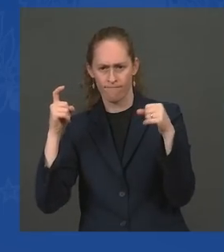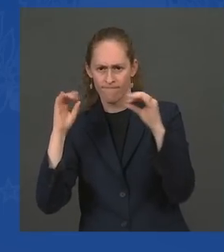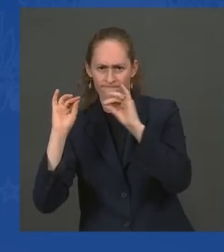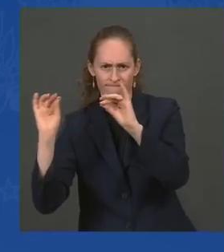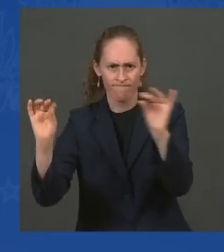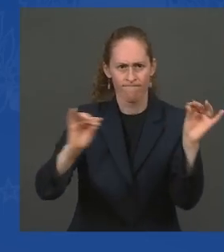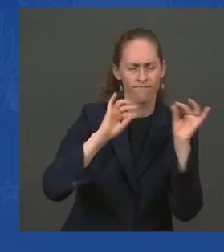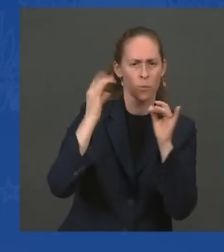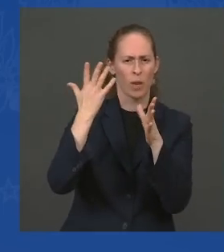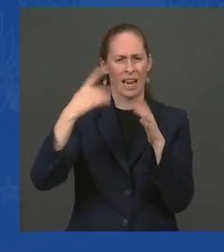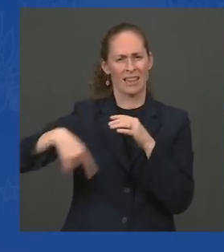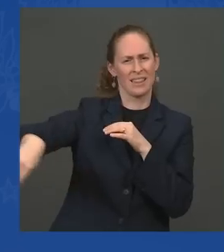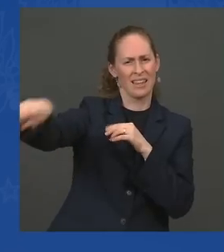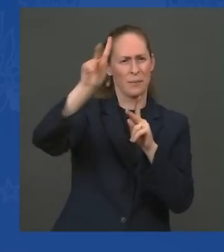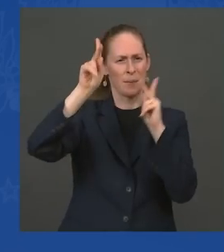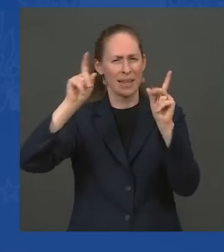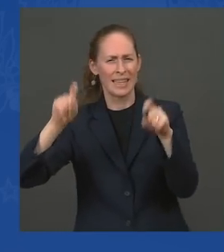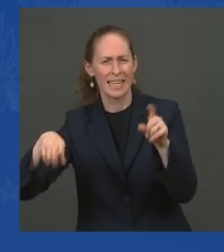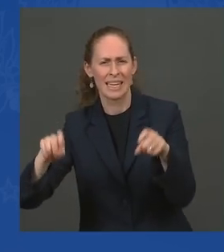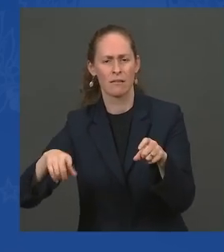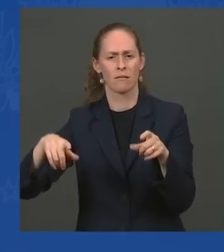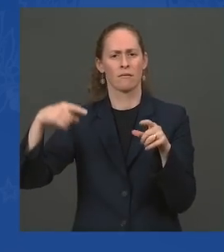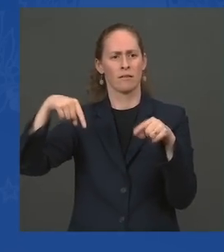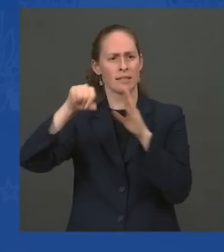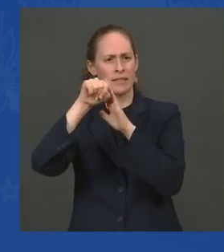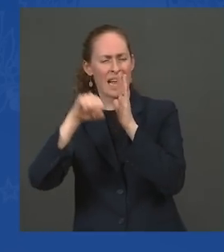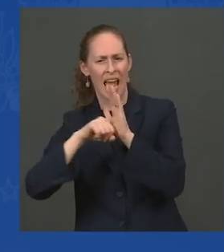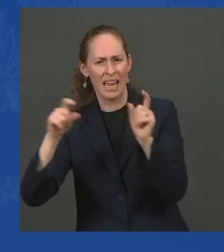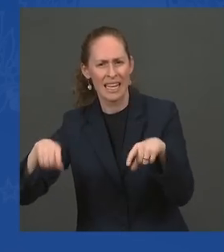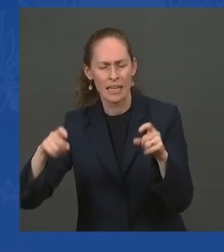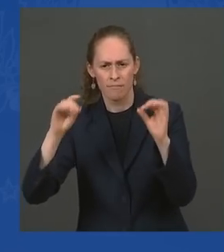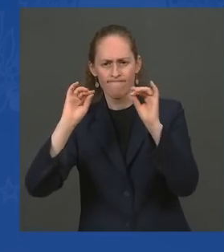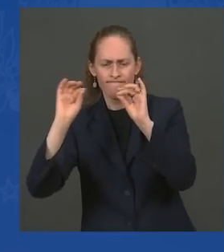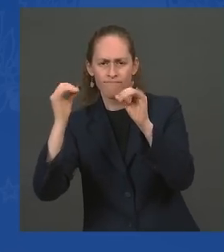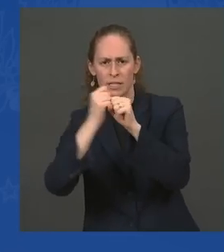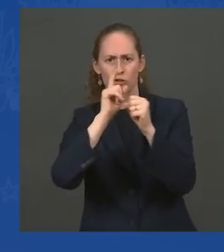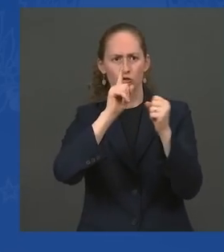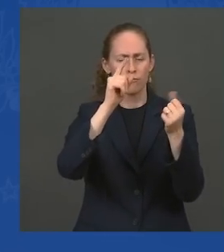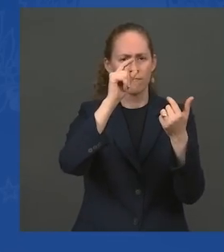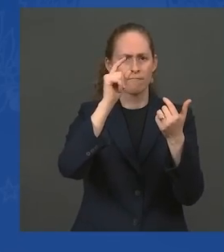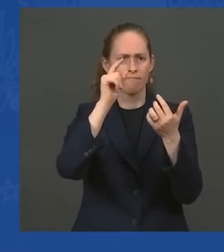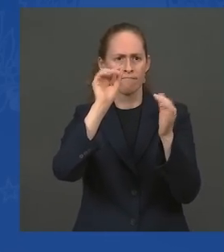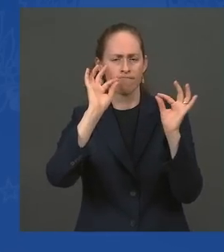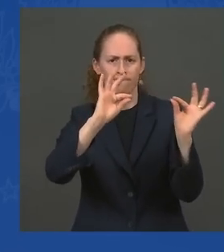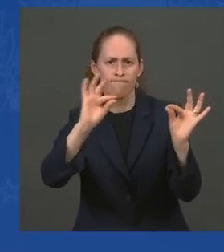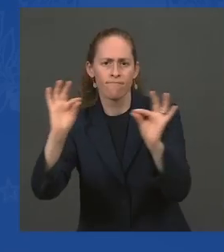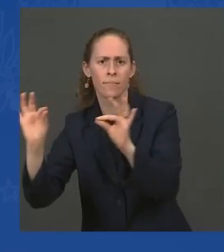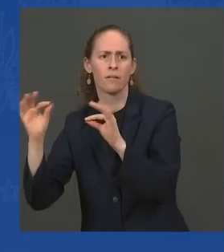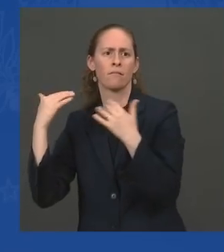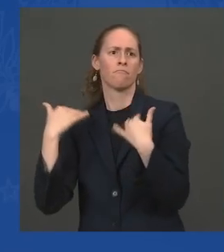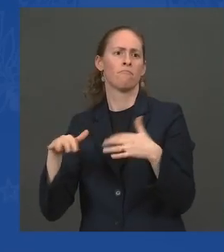and the American people -- and your concerns. The kind of conversations that take place around your kitchen tables --